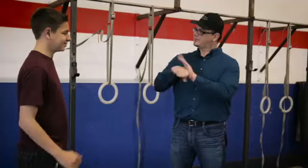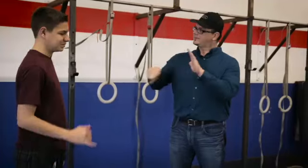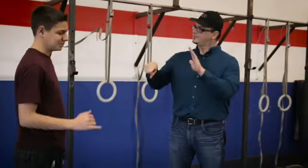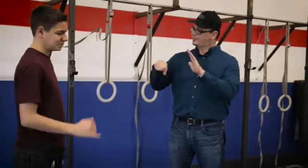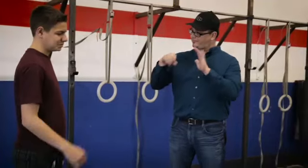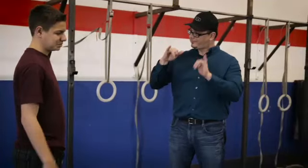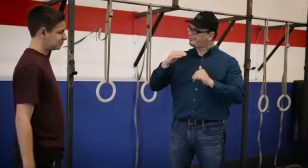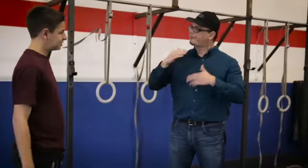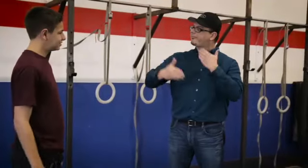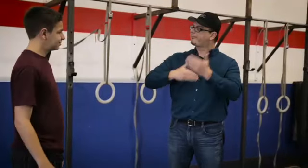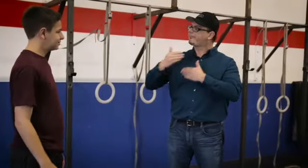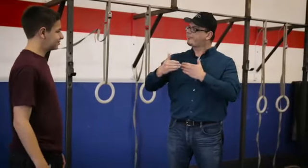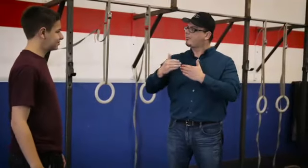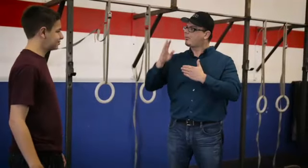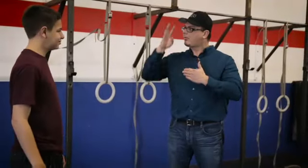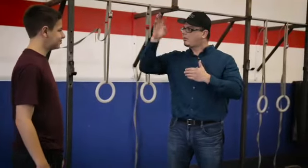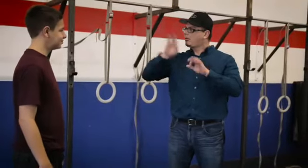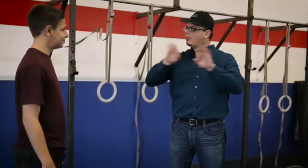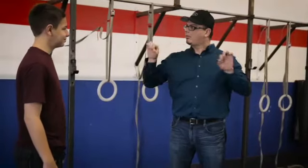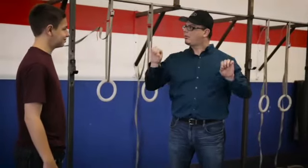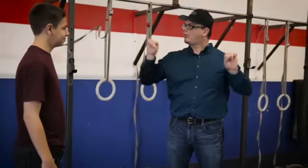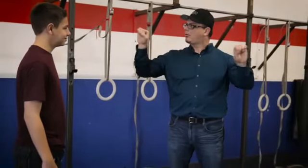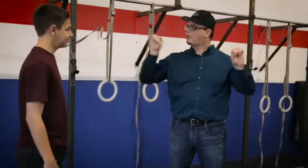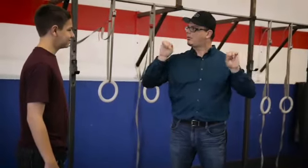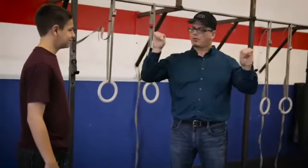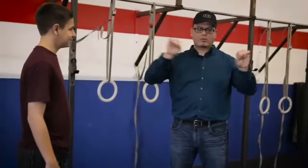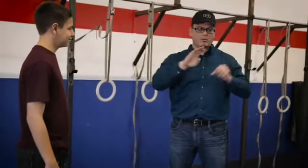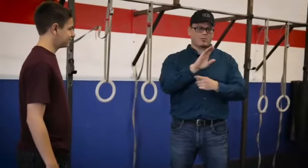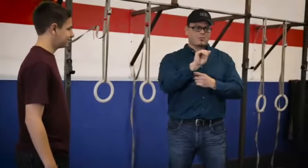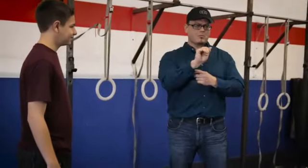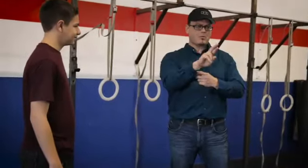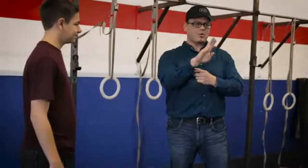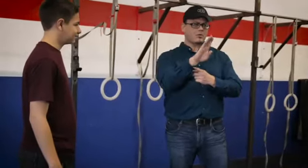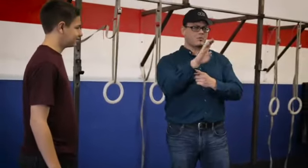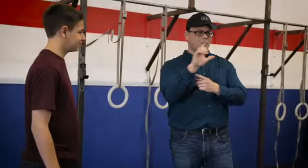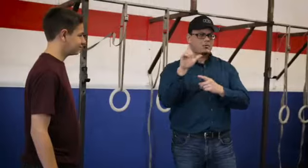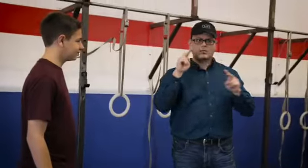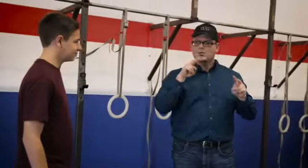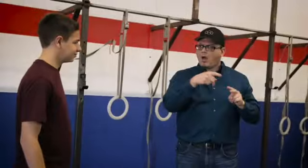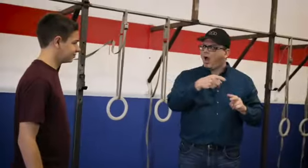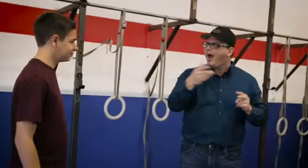Then the barbell was invented.